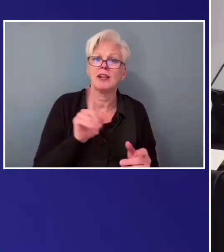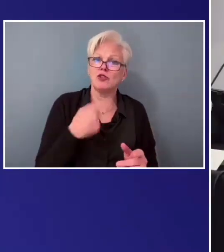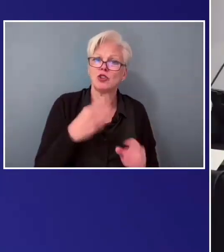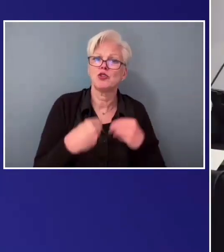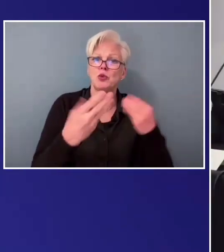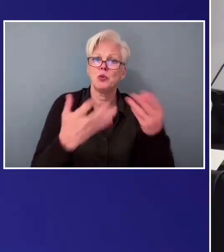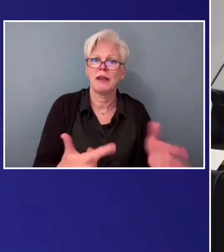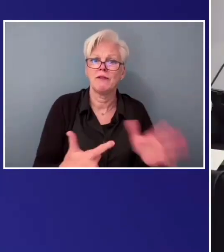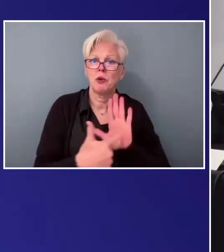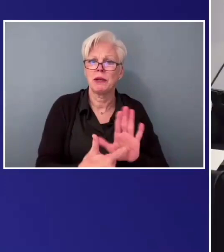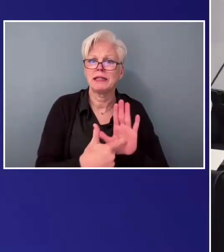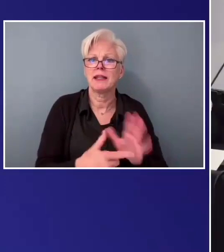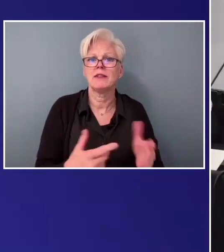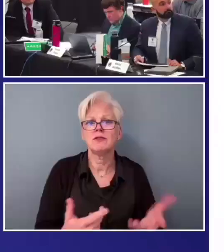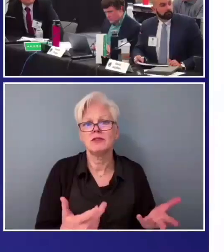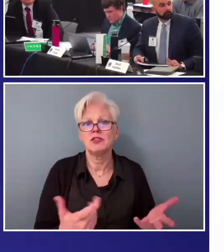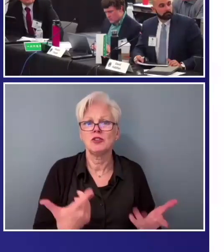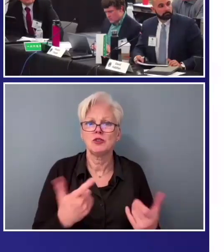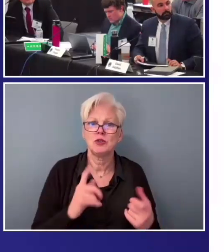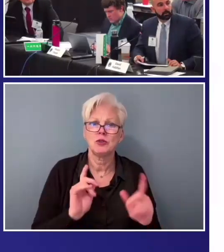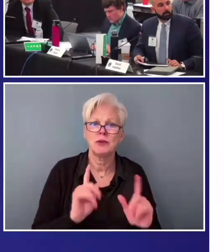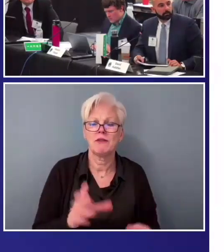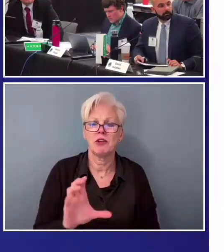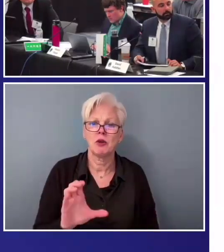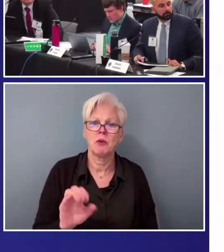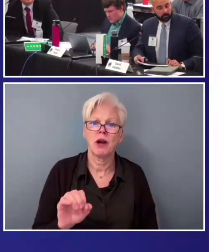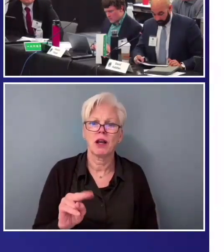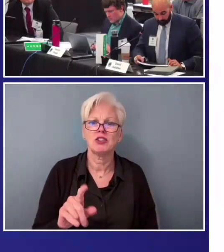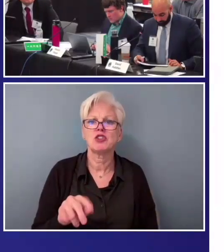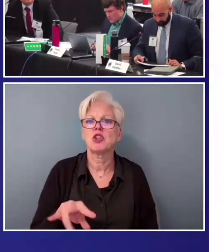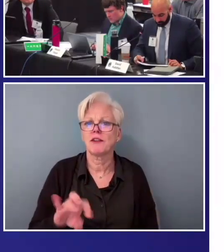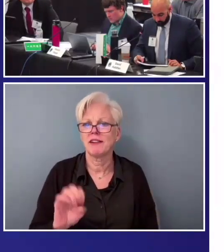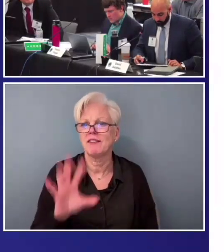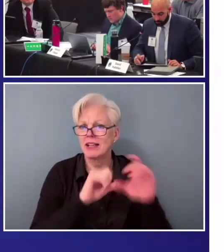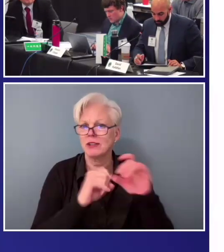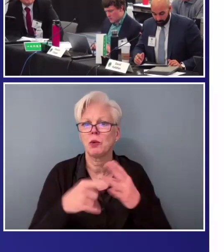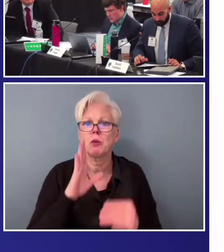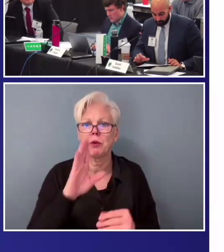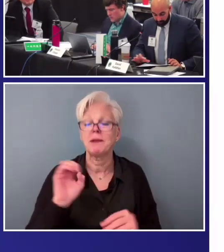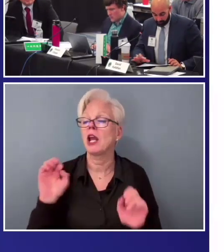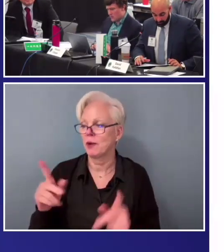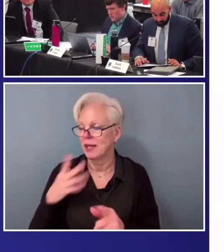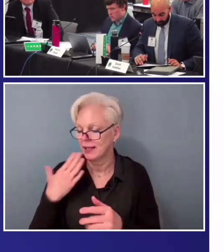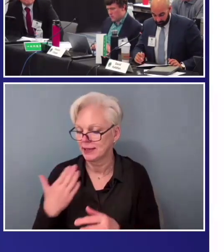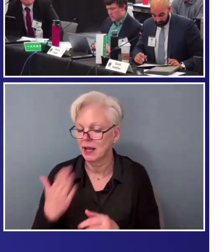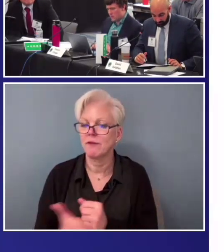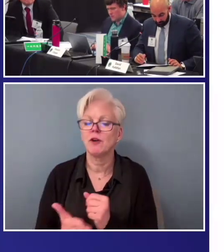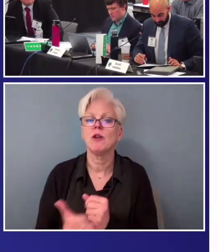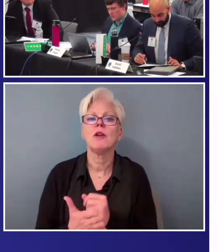sort of a most conservative estimate for what it would be, so yes. Okay. Terrific. That's helpful. The other one is just a technical question of,